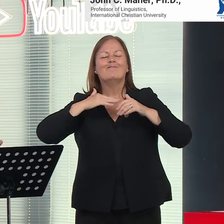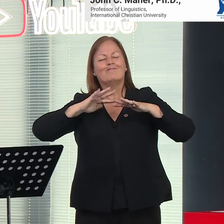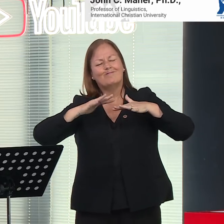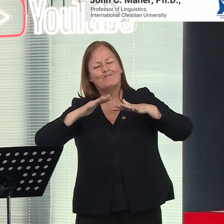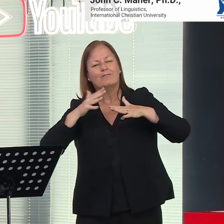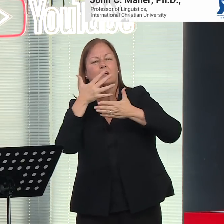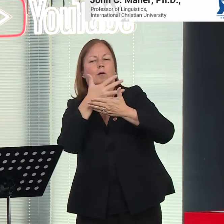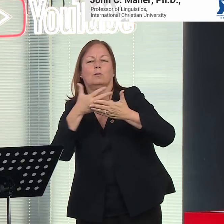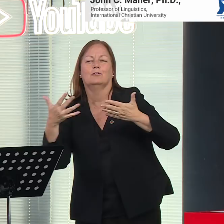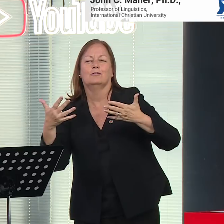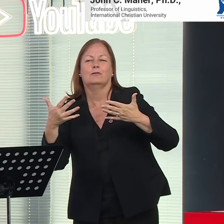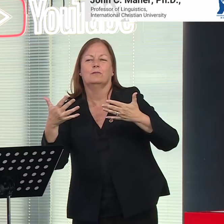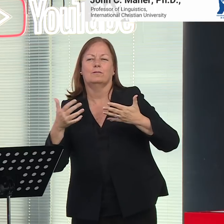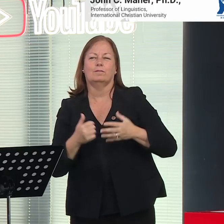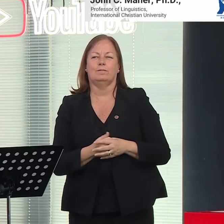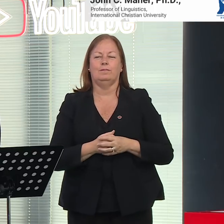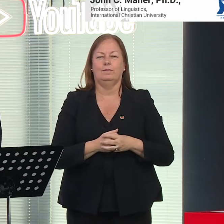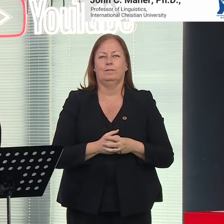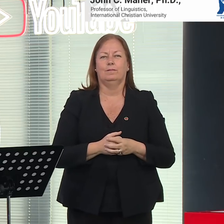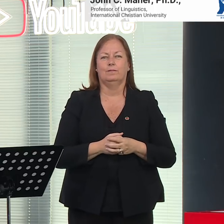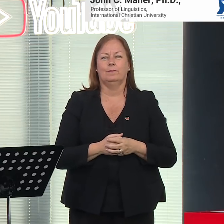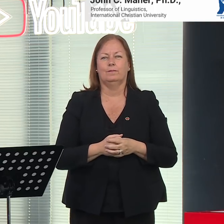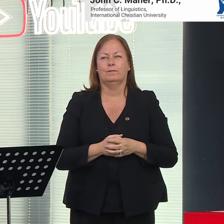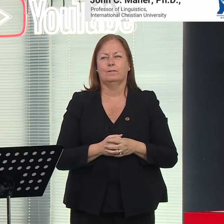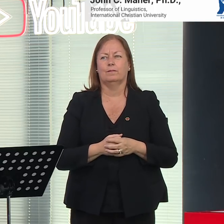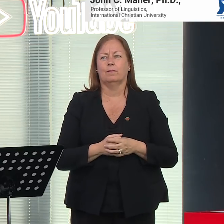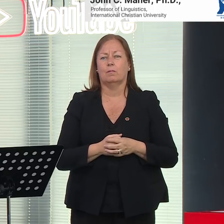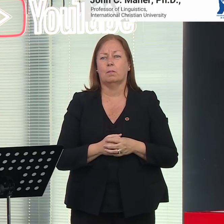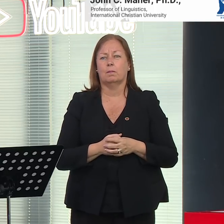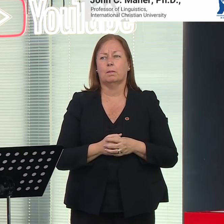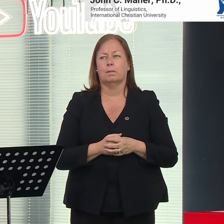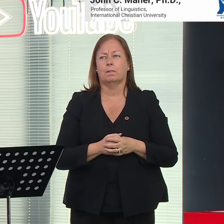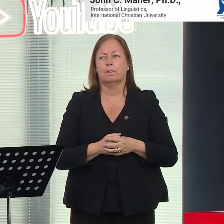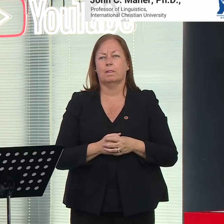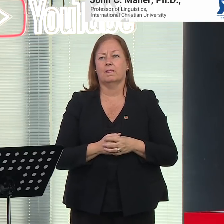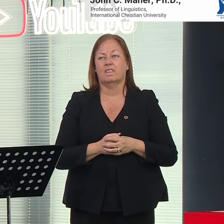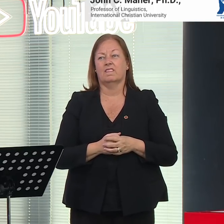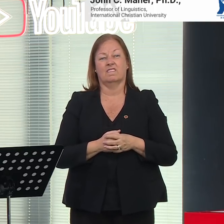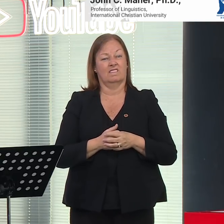And the fourth question, how well do you speak your languages?